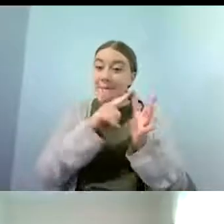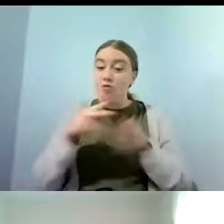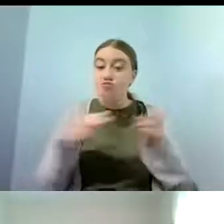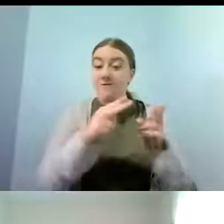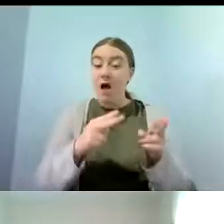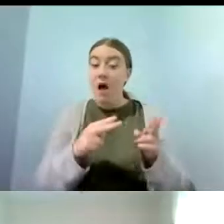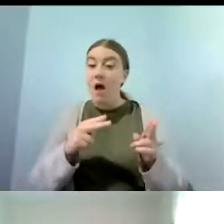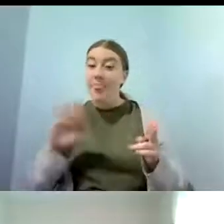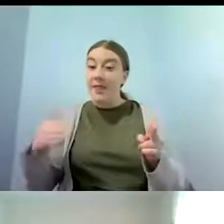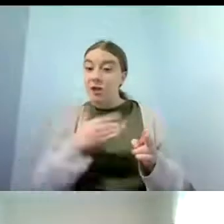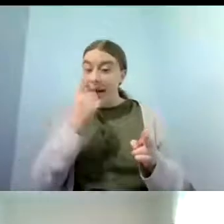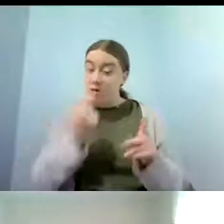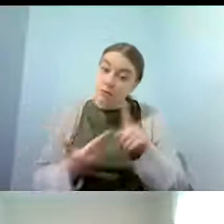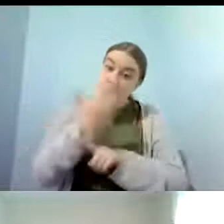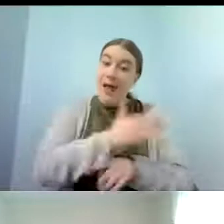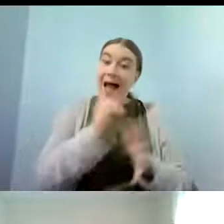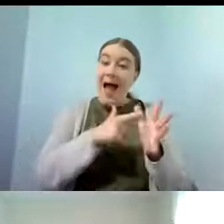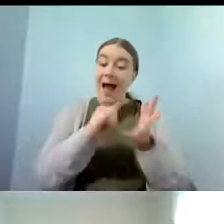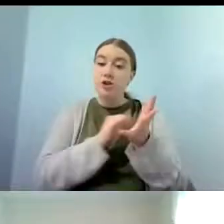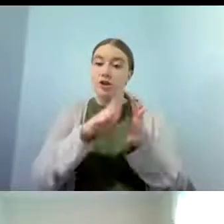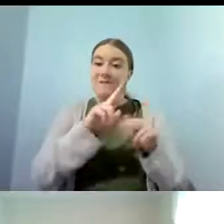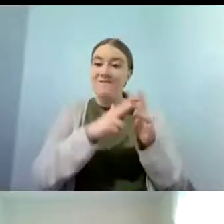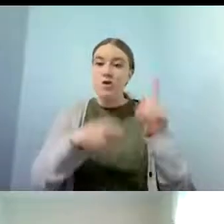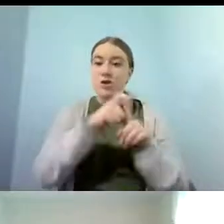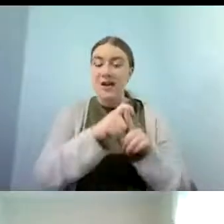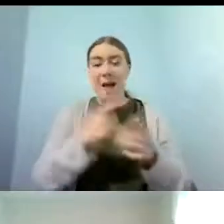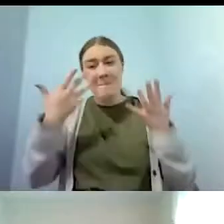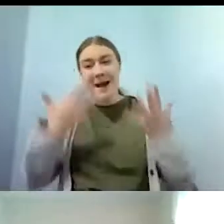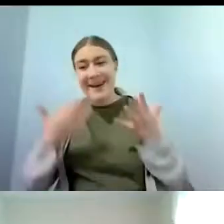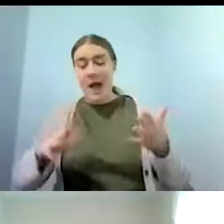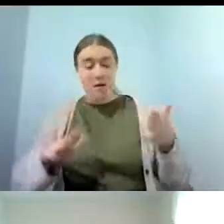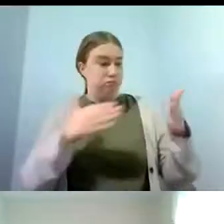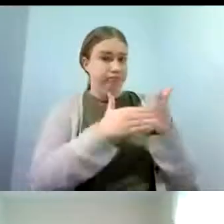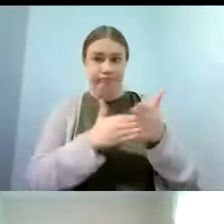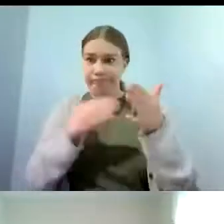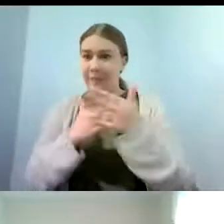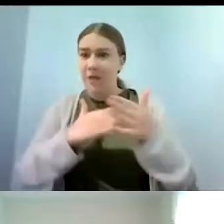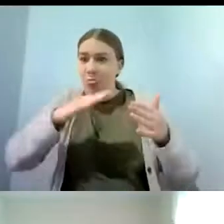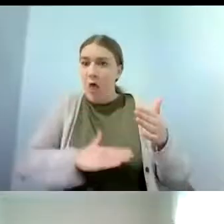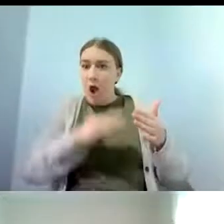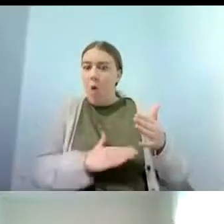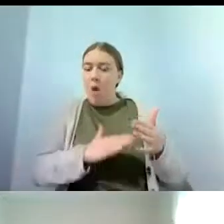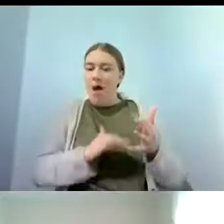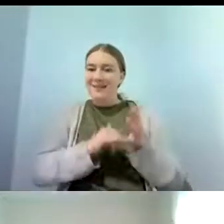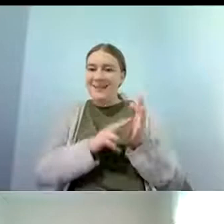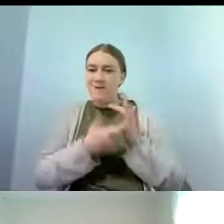now they are severely restricted to the lower severn and they cannot get past worcester past